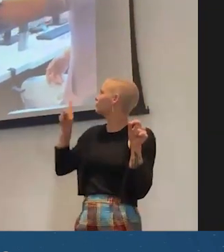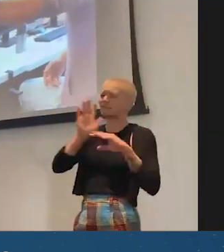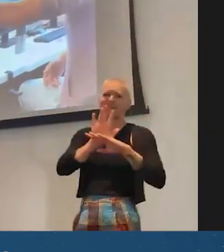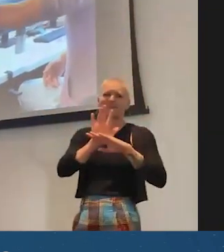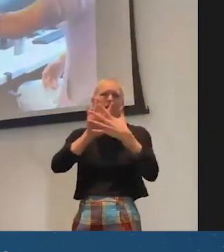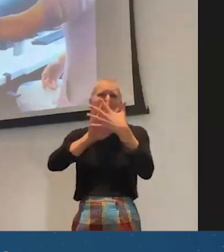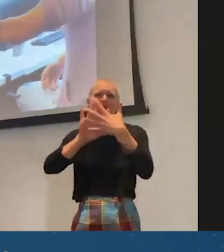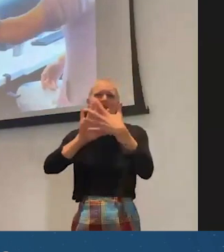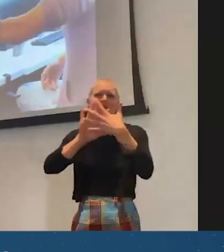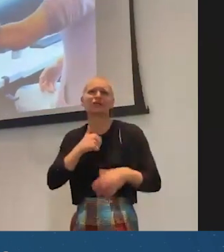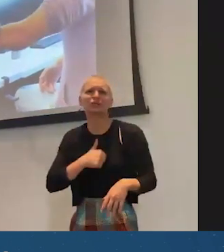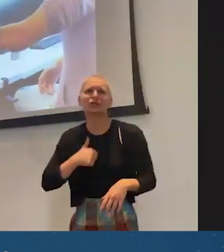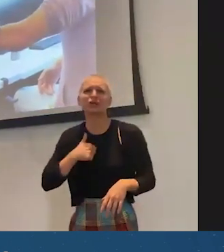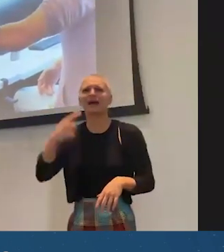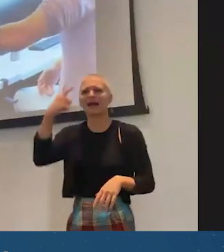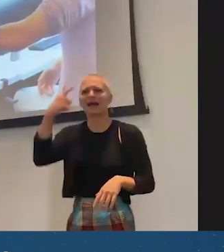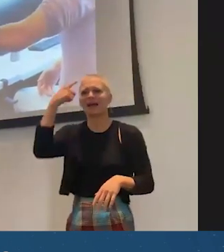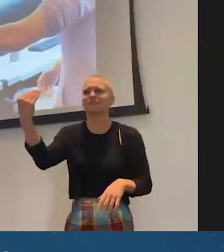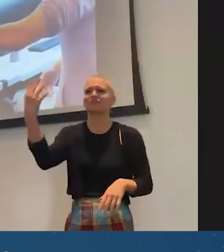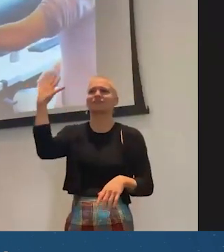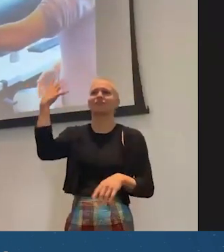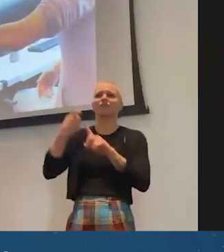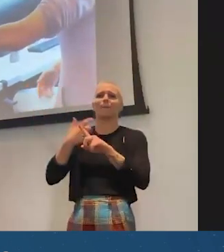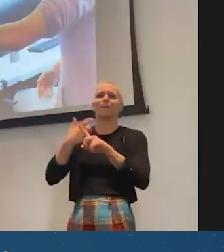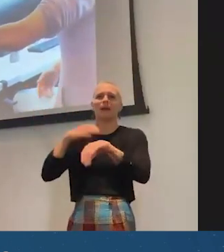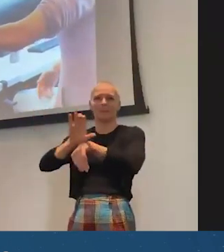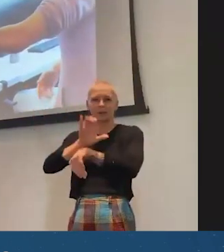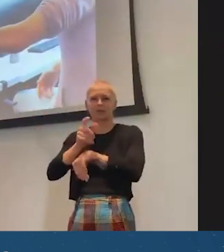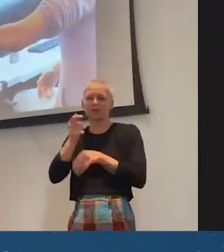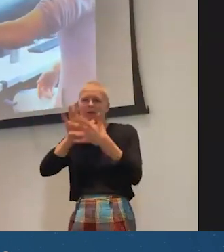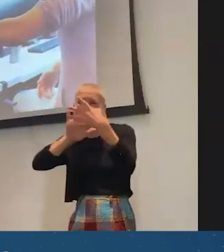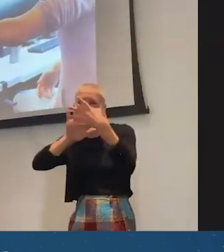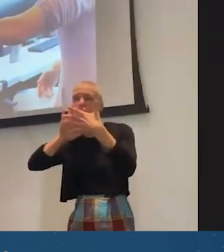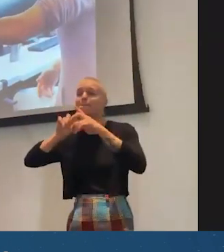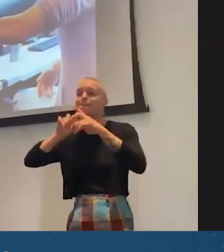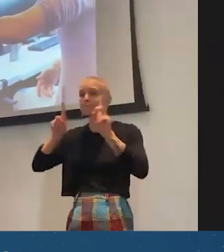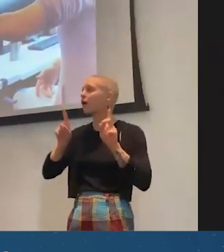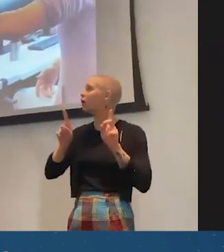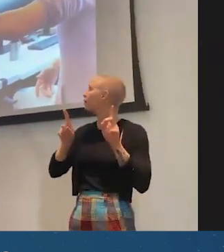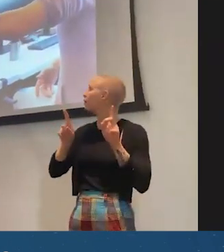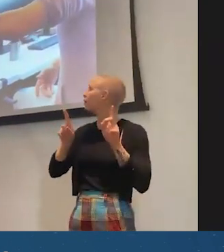I don't know. I think it's because it's playing off my computer, you would see that there is some visible movement